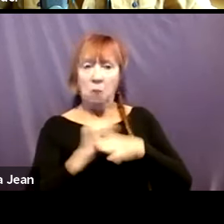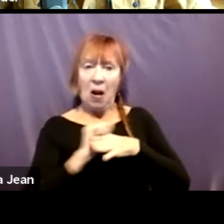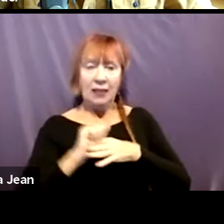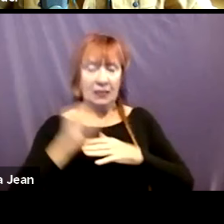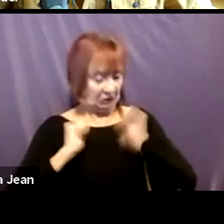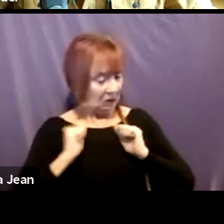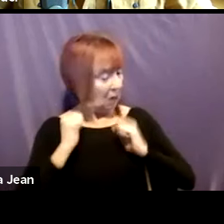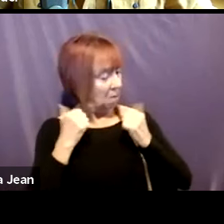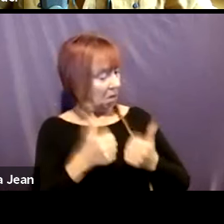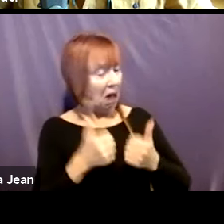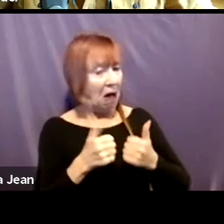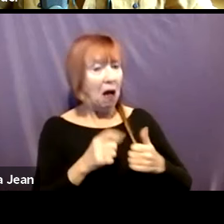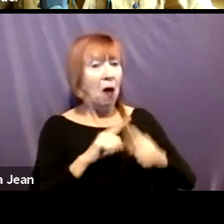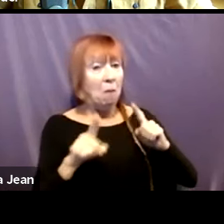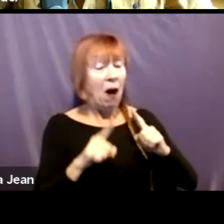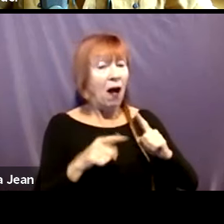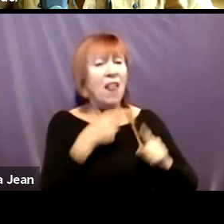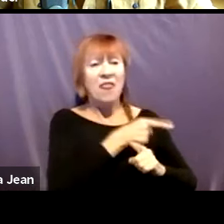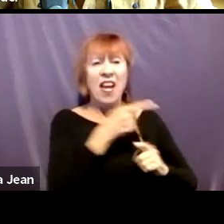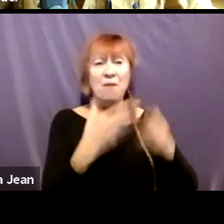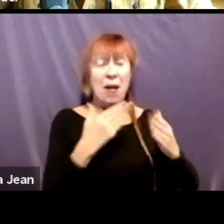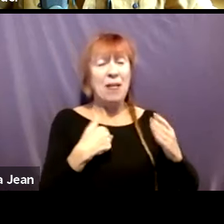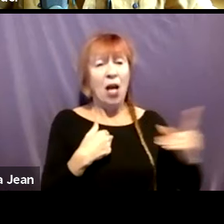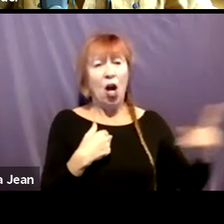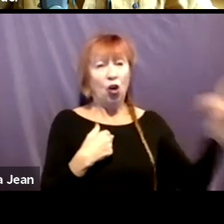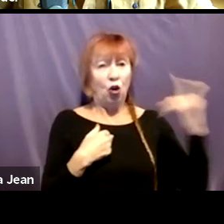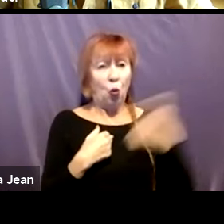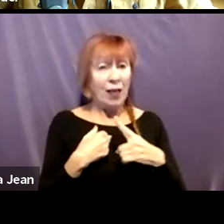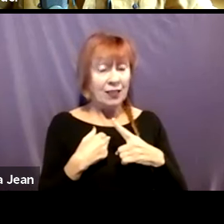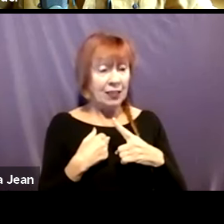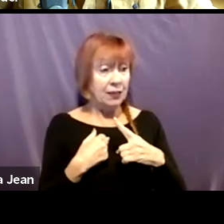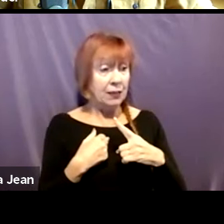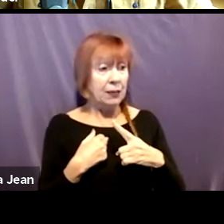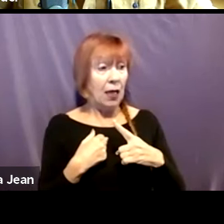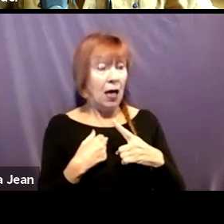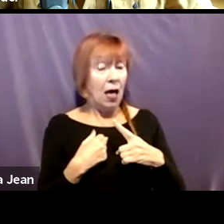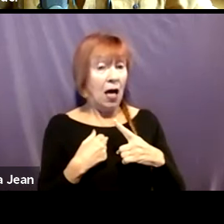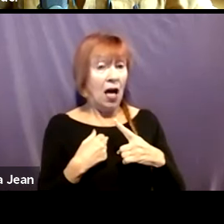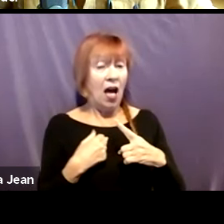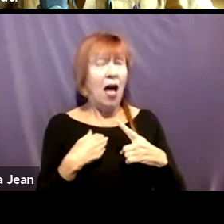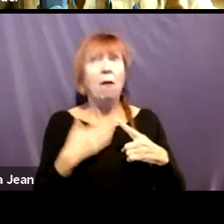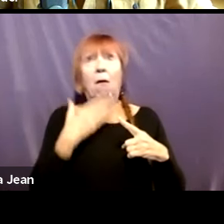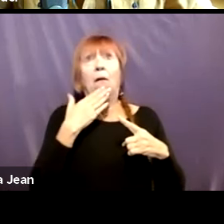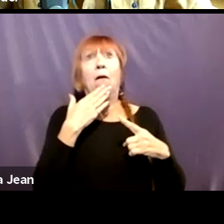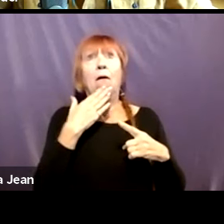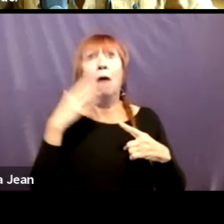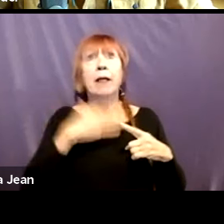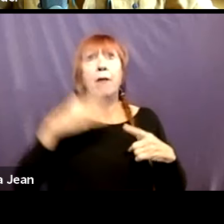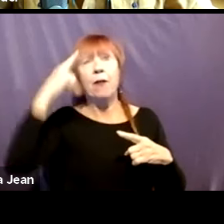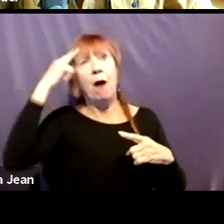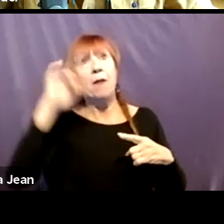things that you may not have thought about. And so it's knowing your story. If it's a television show,